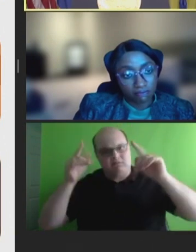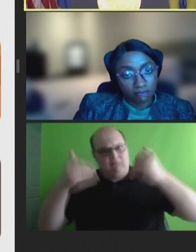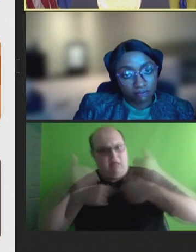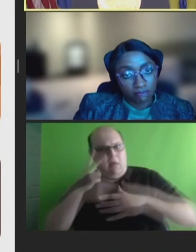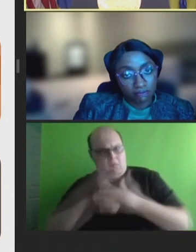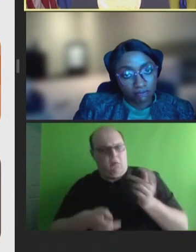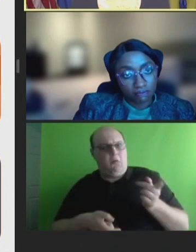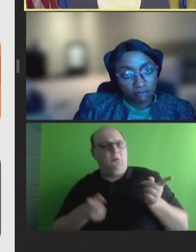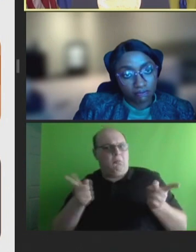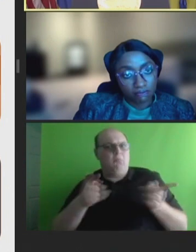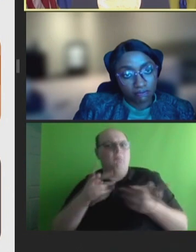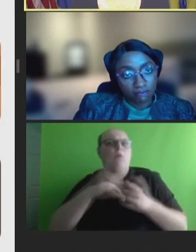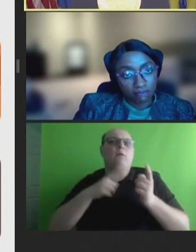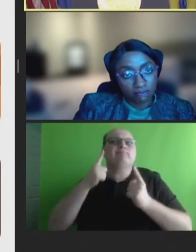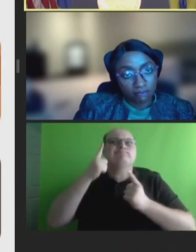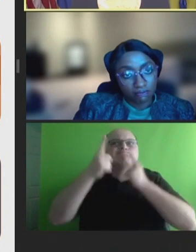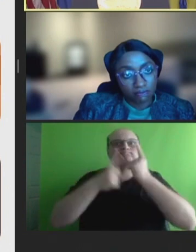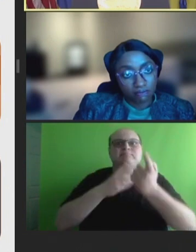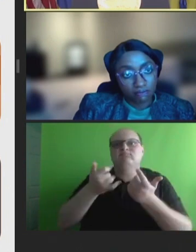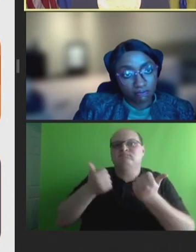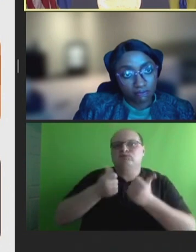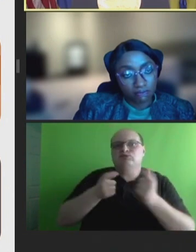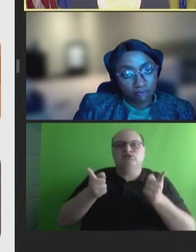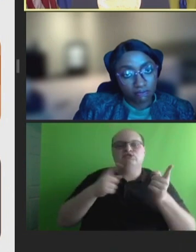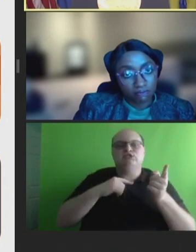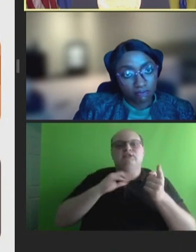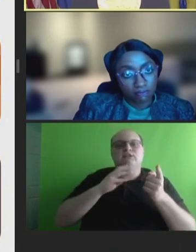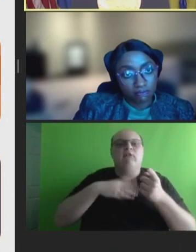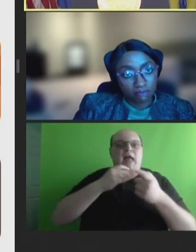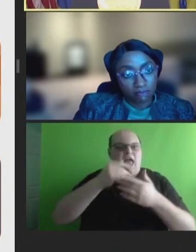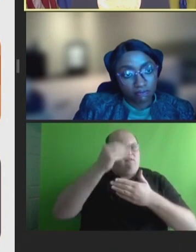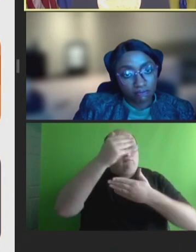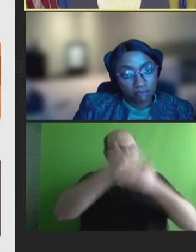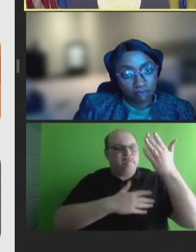vaccination program during the pandemic, we made a list of some of the challenges